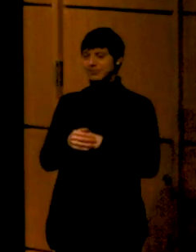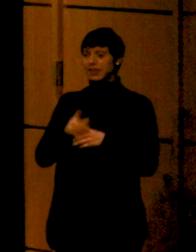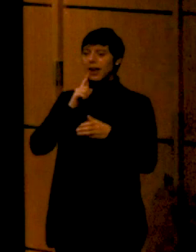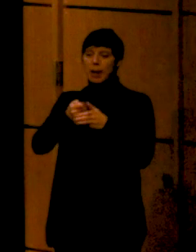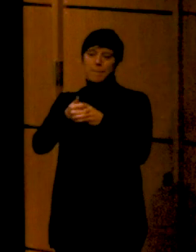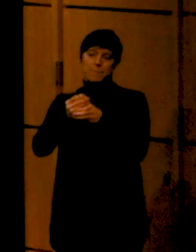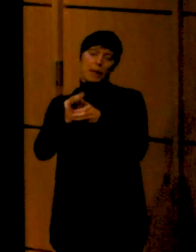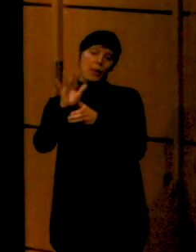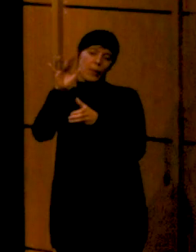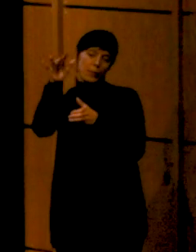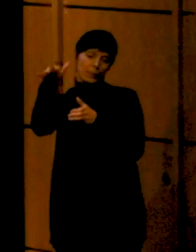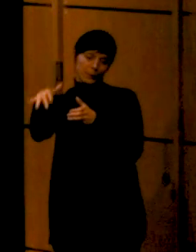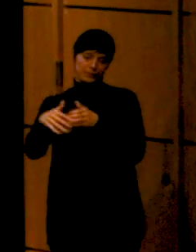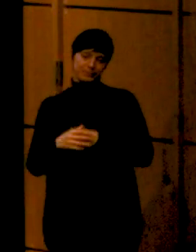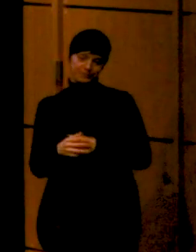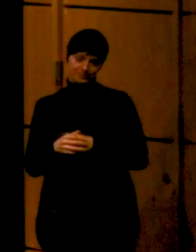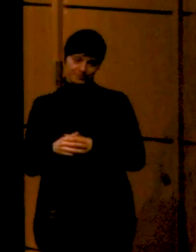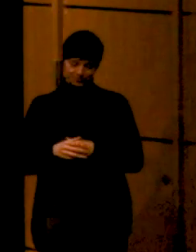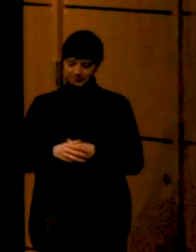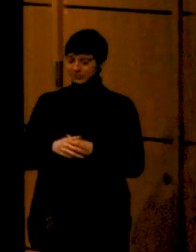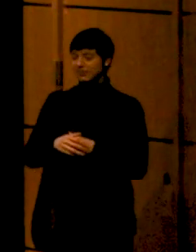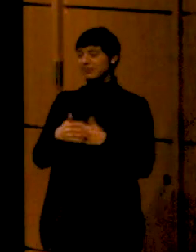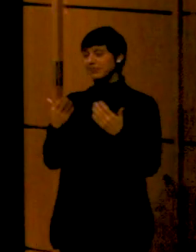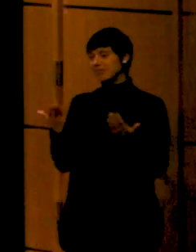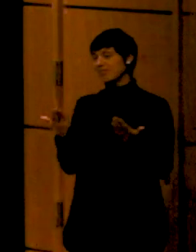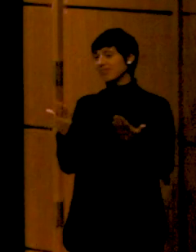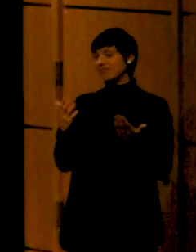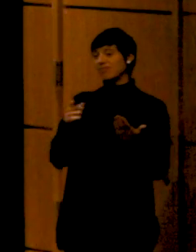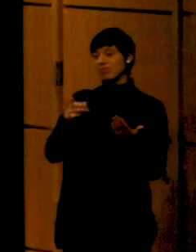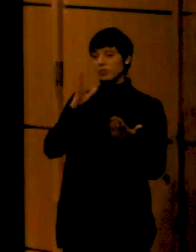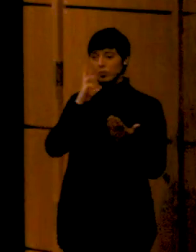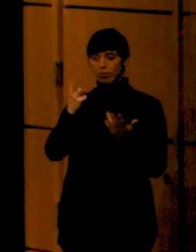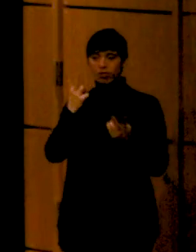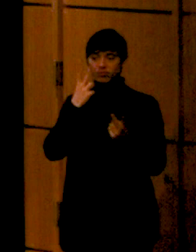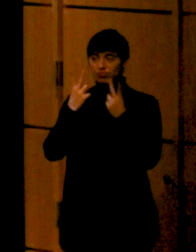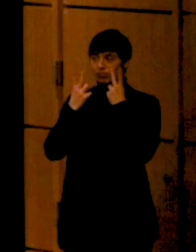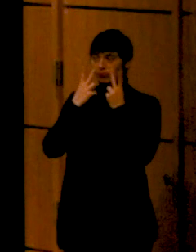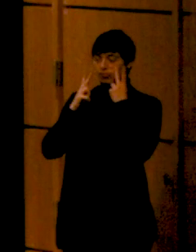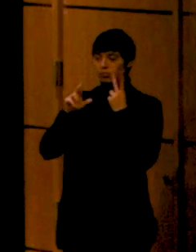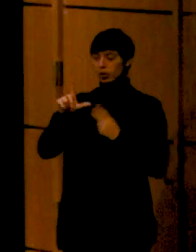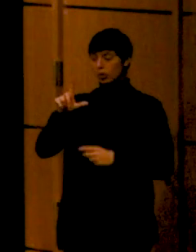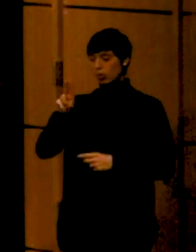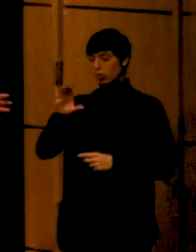The other Portland... and I should say here, you'll find Lucinda's freshly finished large